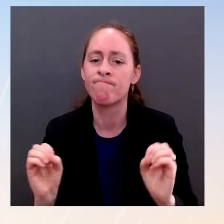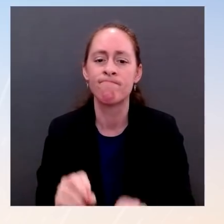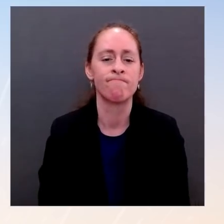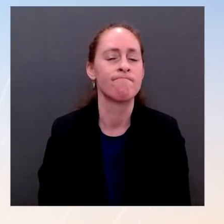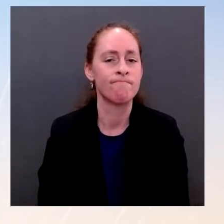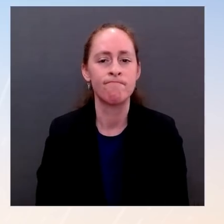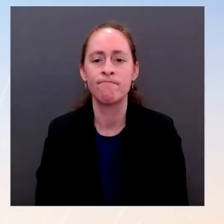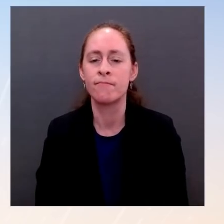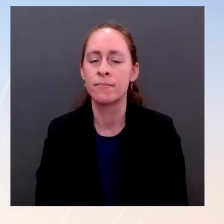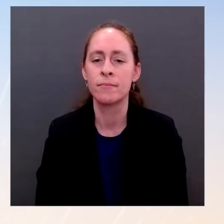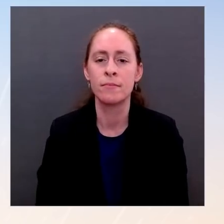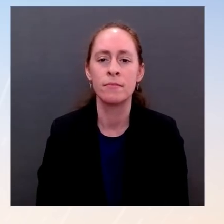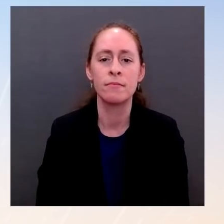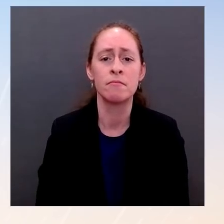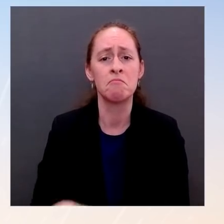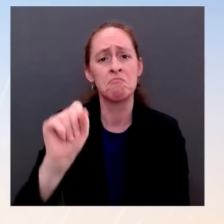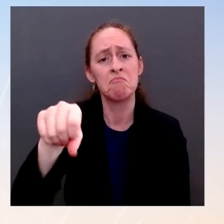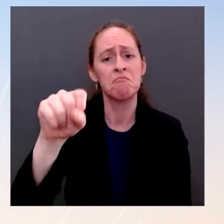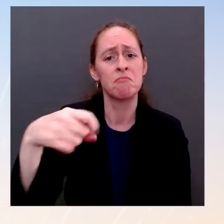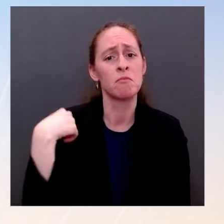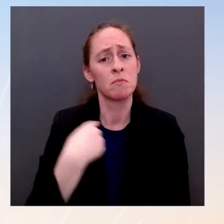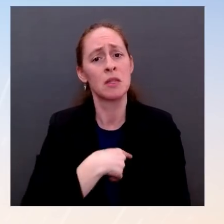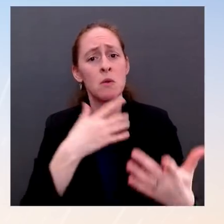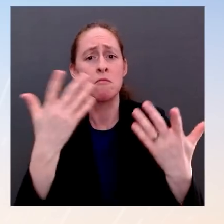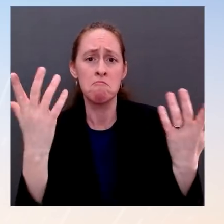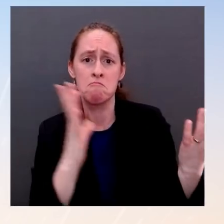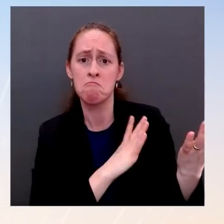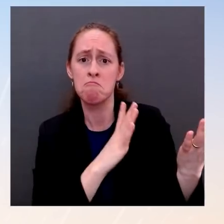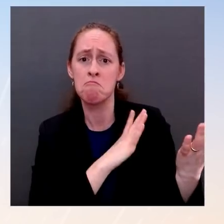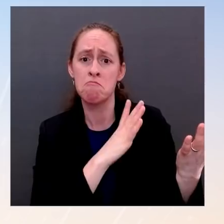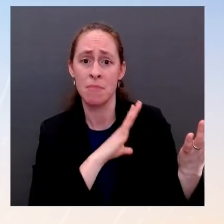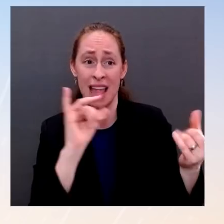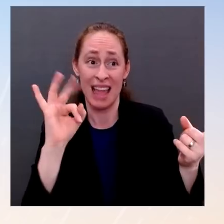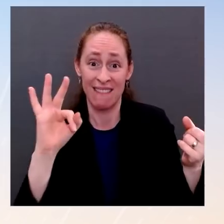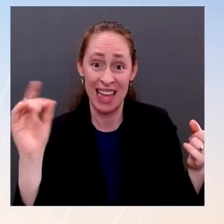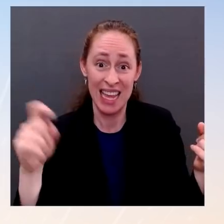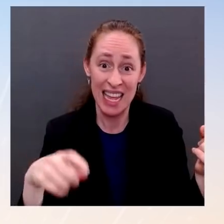But I don't have any update on that front. I would point to the Department of Defense. The Press: And then, secondly, real quick: